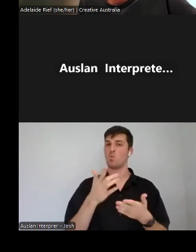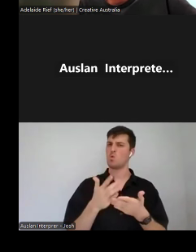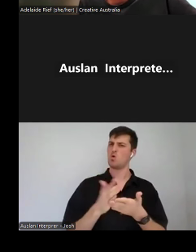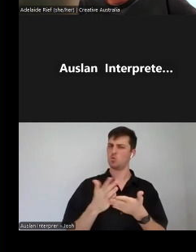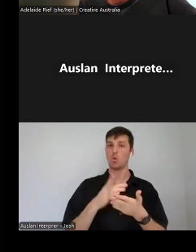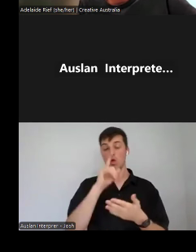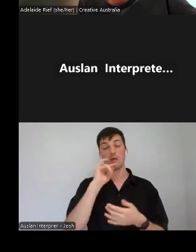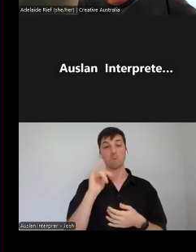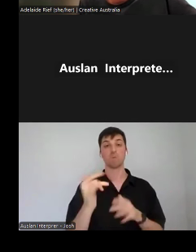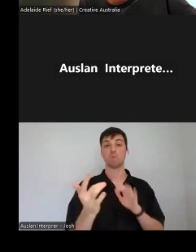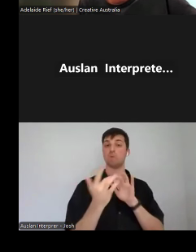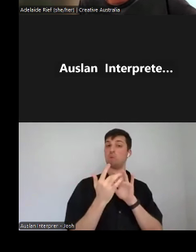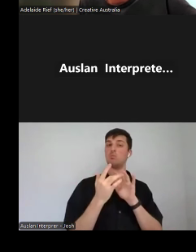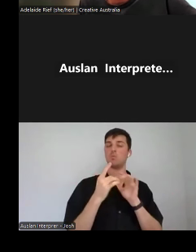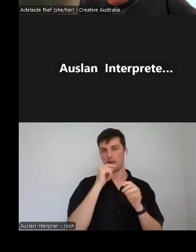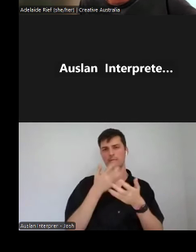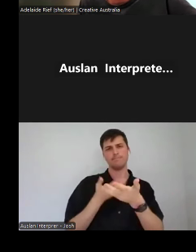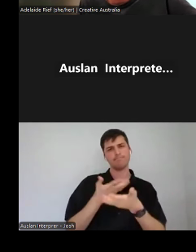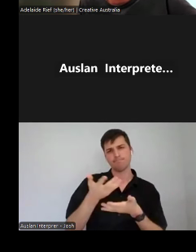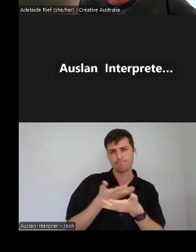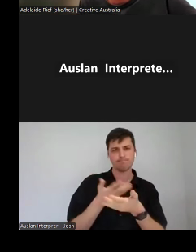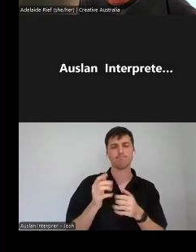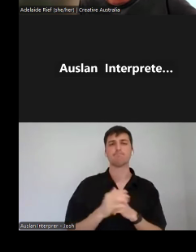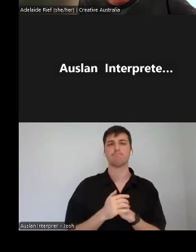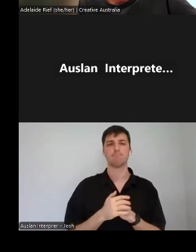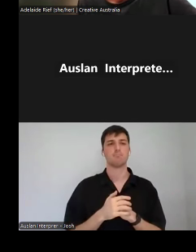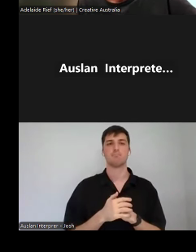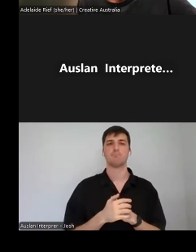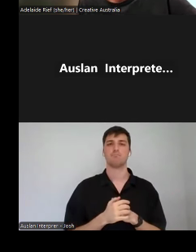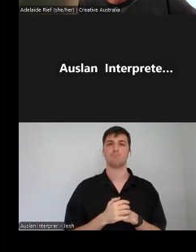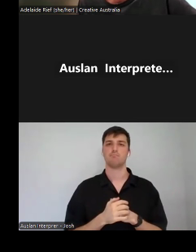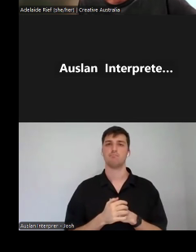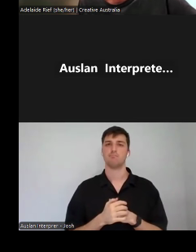a chat with you about it or you can contact us in any way that works for you. We also recommend